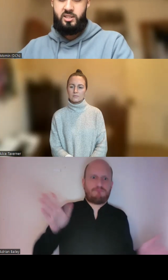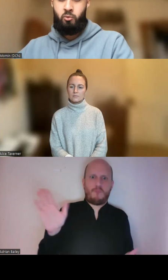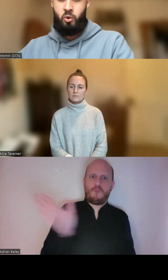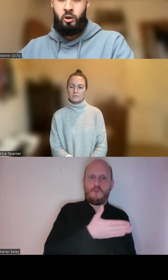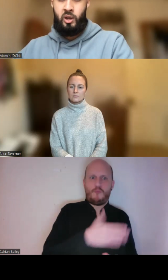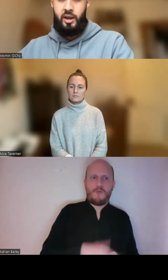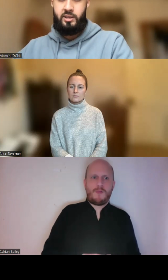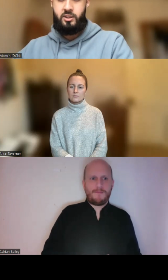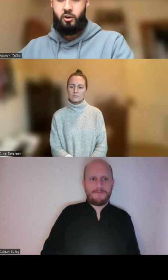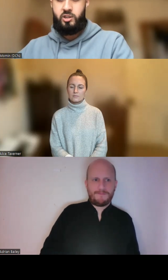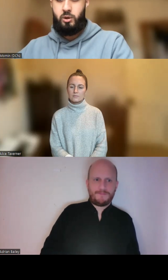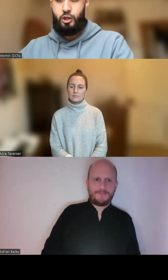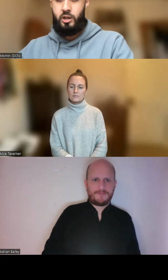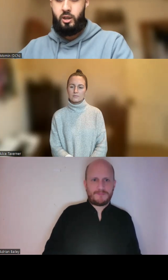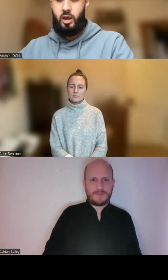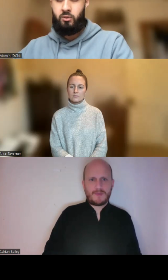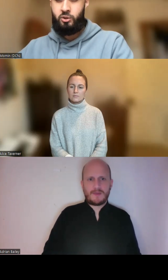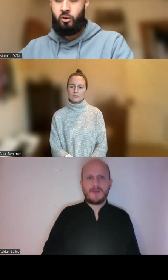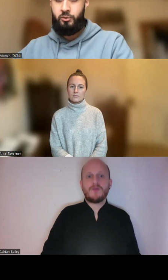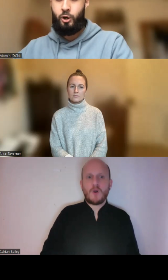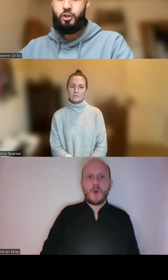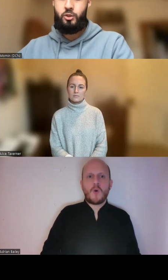The next thing we want to look at is the customer journey and I've touched